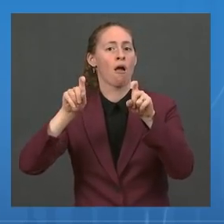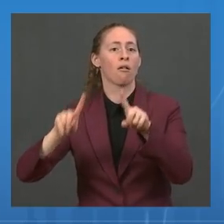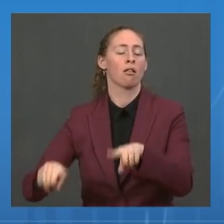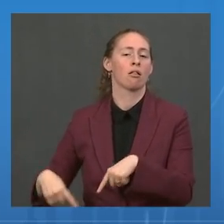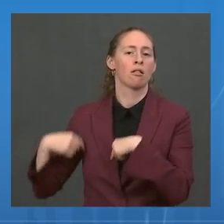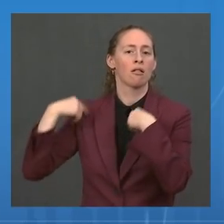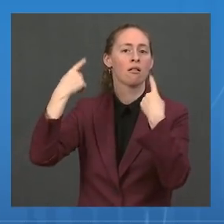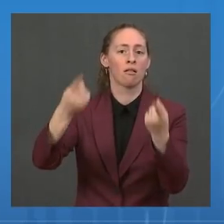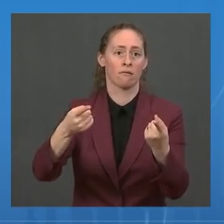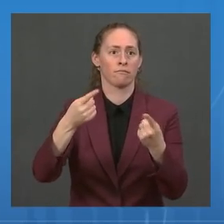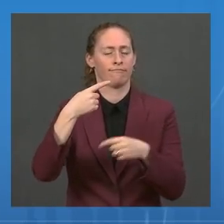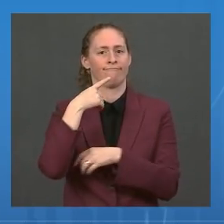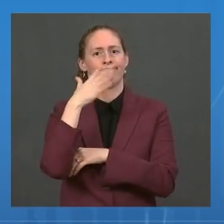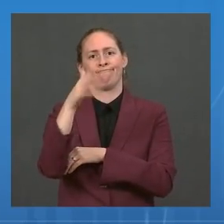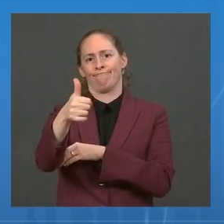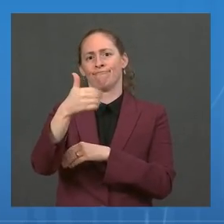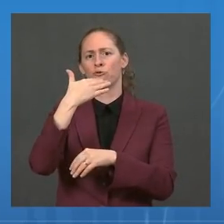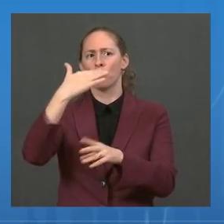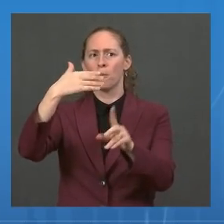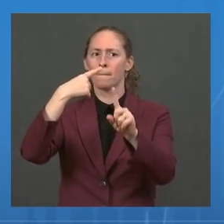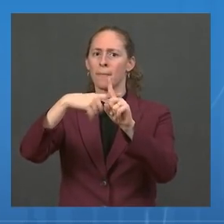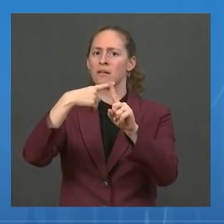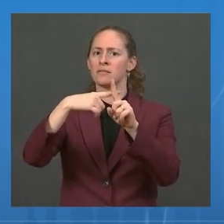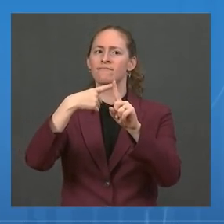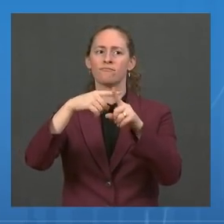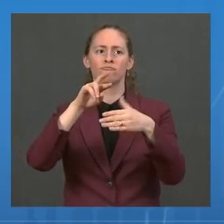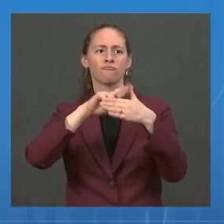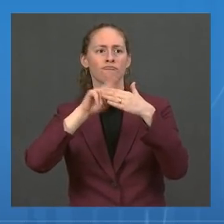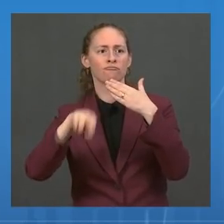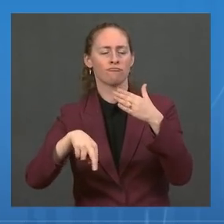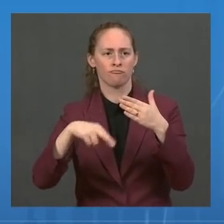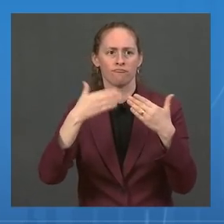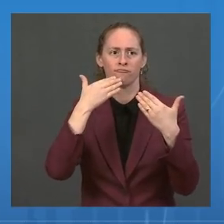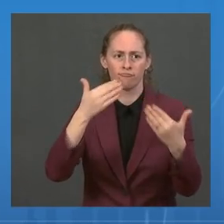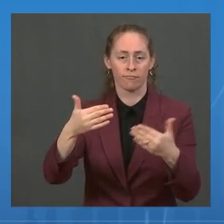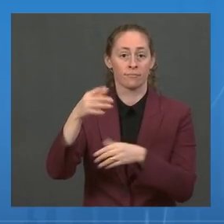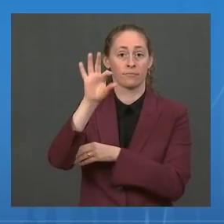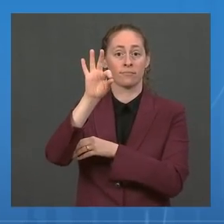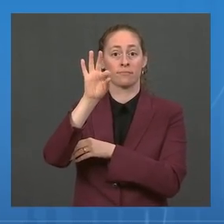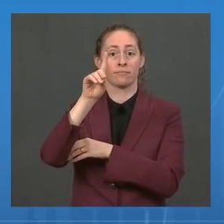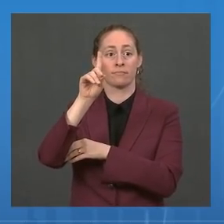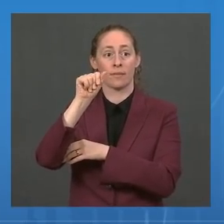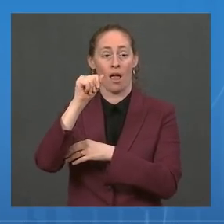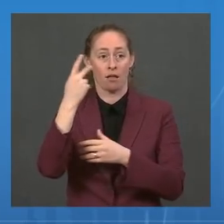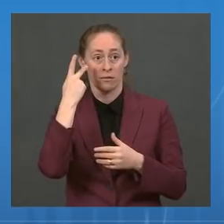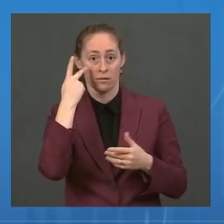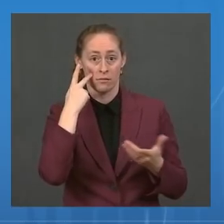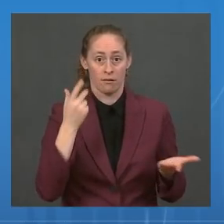Now, the FDA has released a statement saying that, once they receive a formal request for authorization from Pfizer,